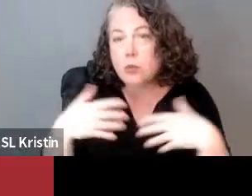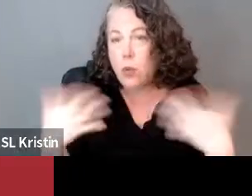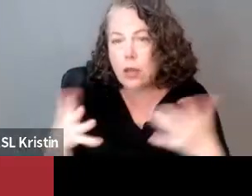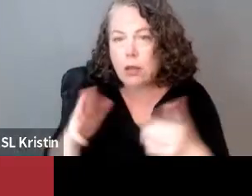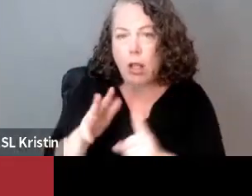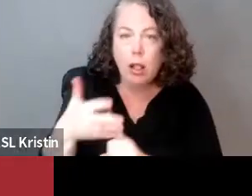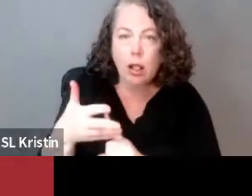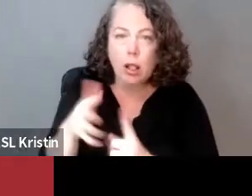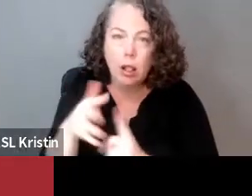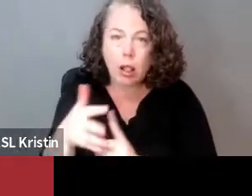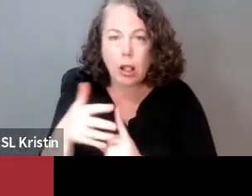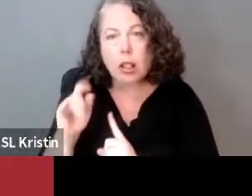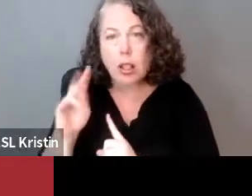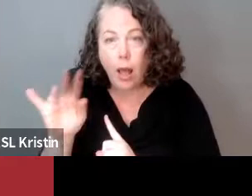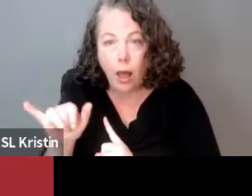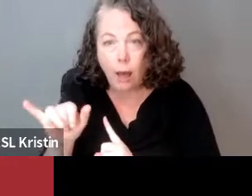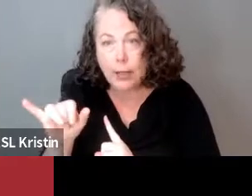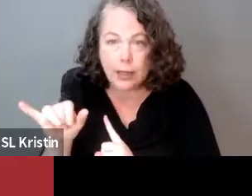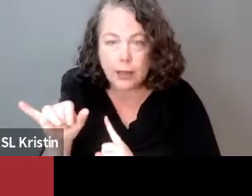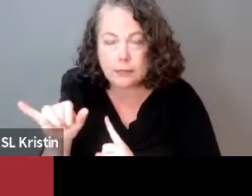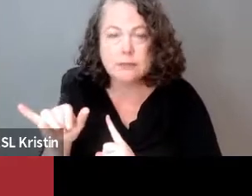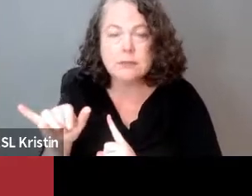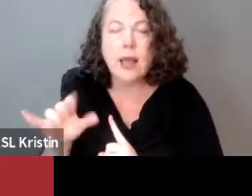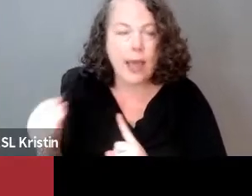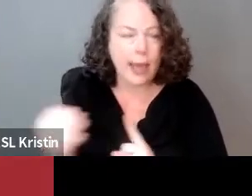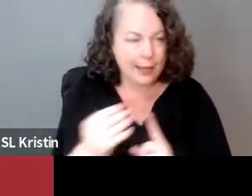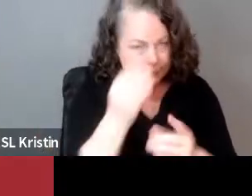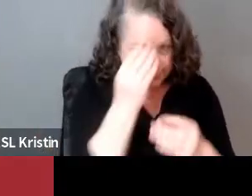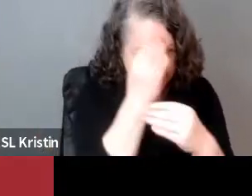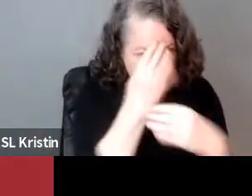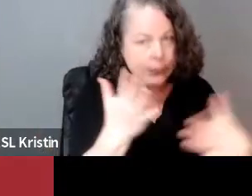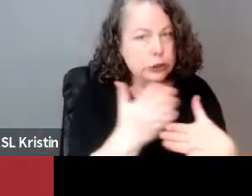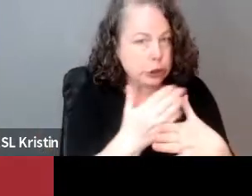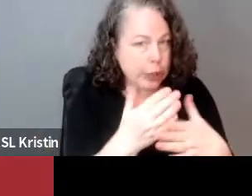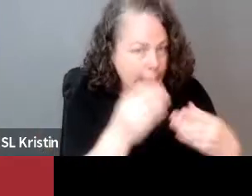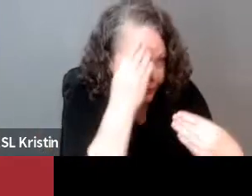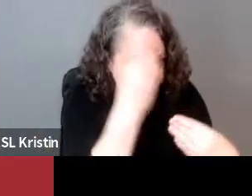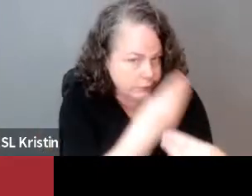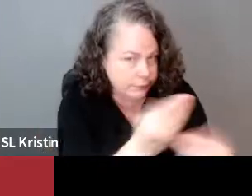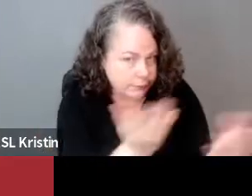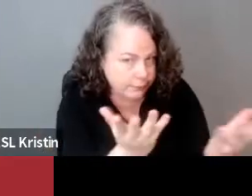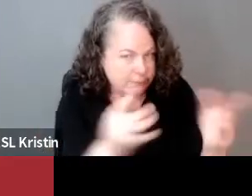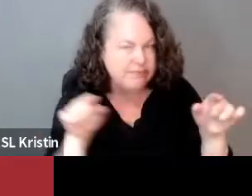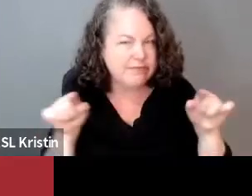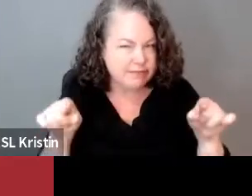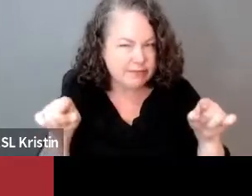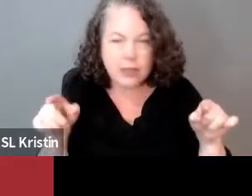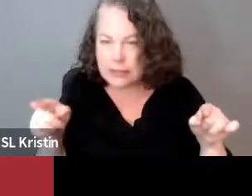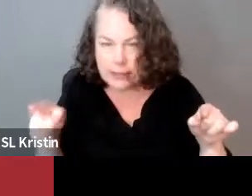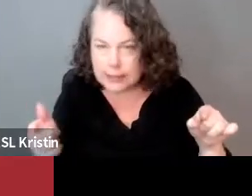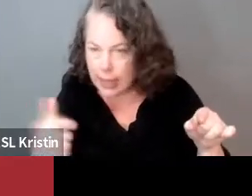which we're not allowed to do, and sharing of information. So once again, if you do have questions